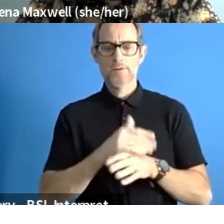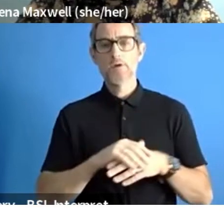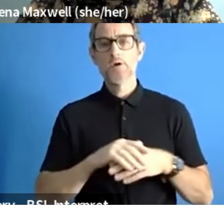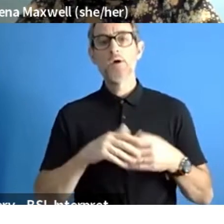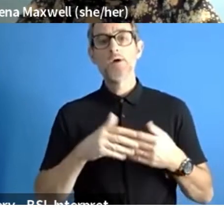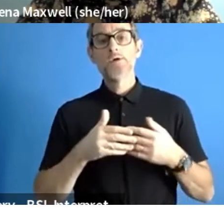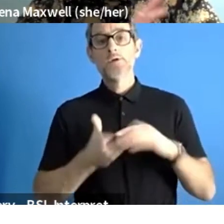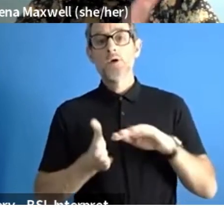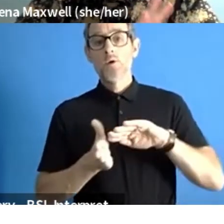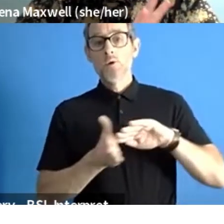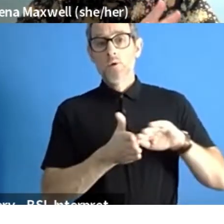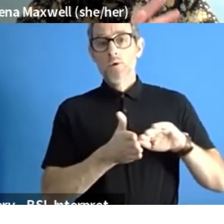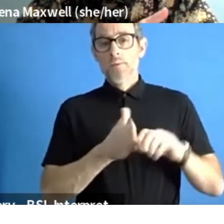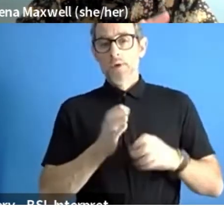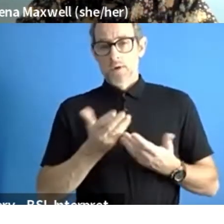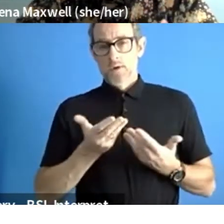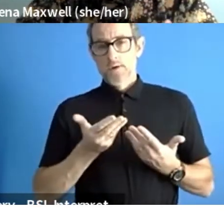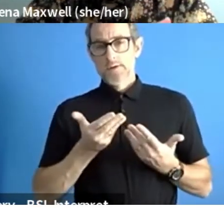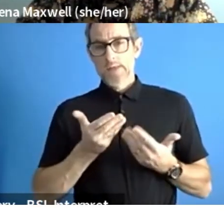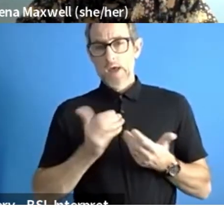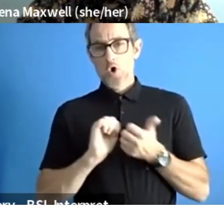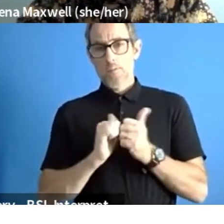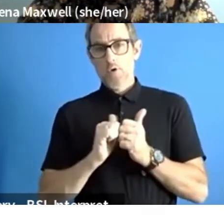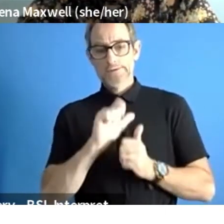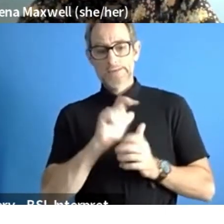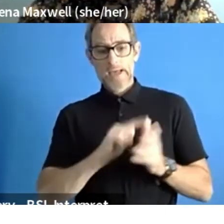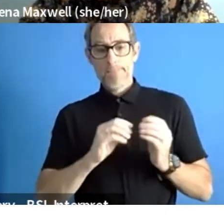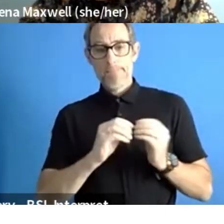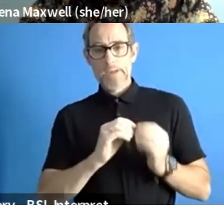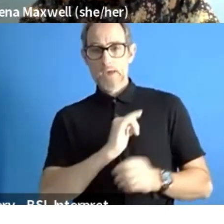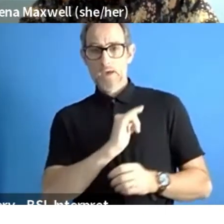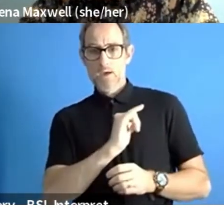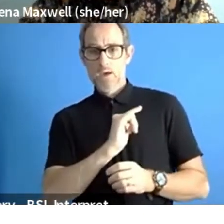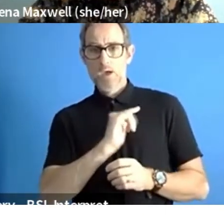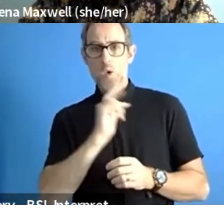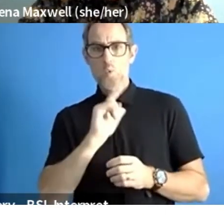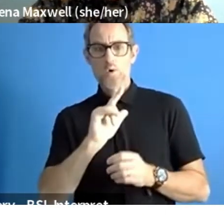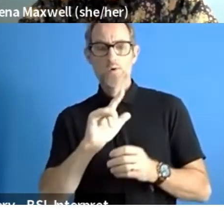In this concept, we're working with Citizens Advice to deliver a solution.